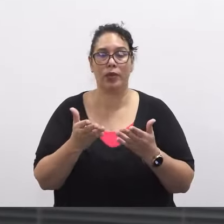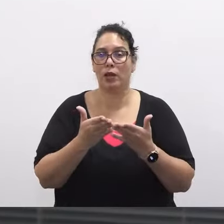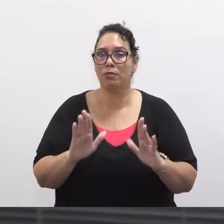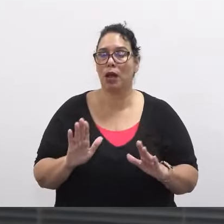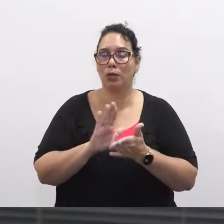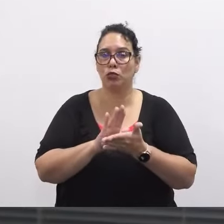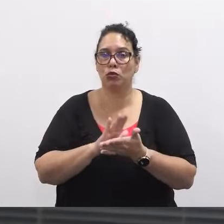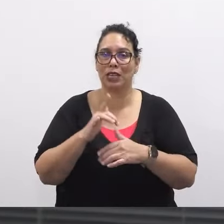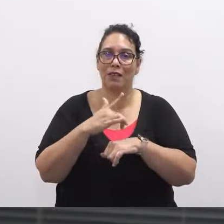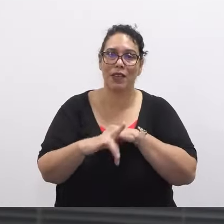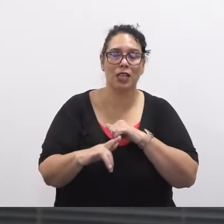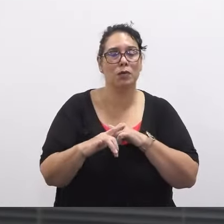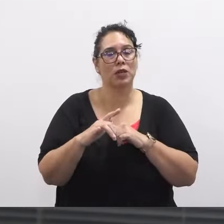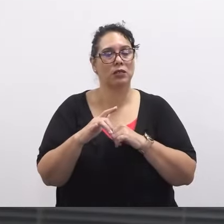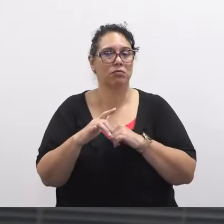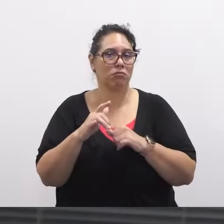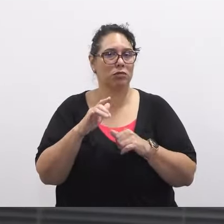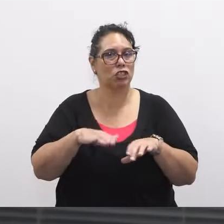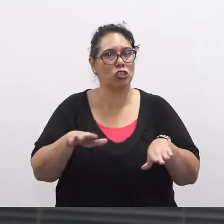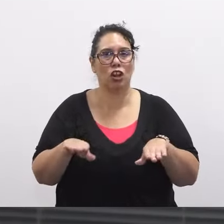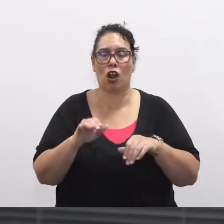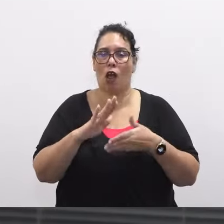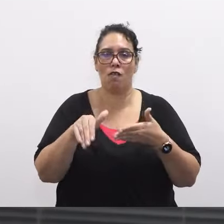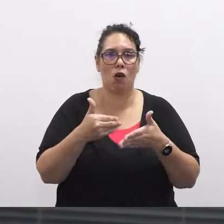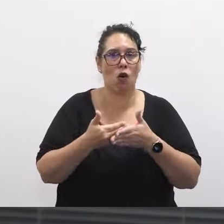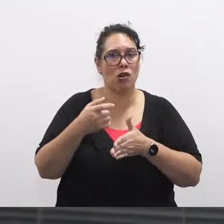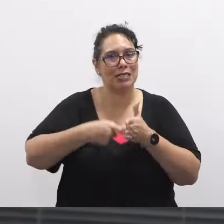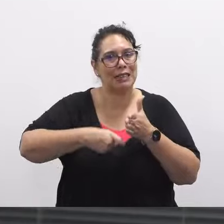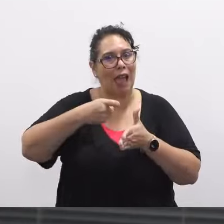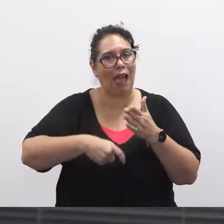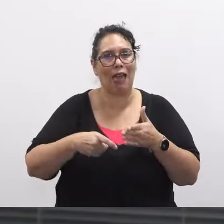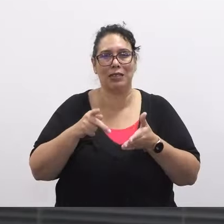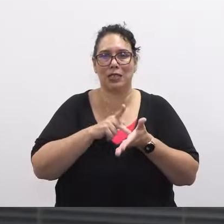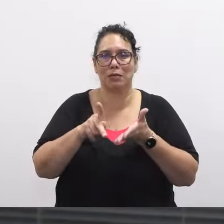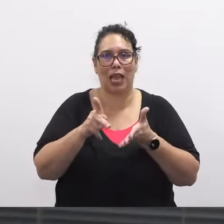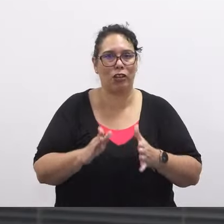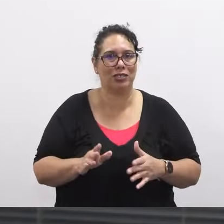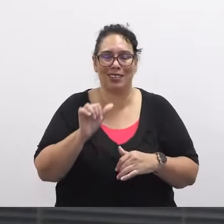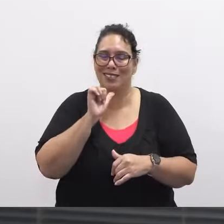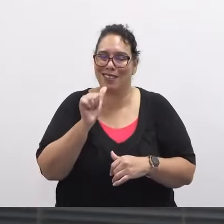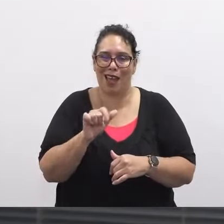to the children of all taxpayers, not only those that decide to have their children take this particular vaccine,